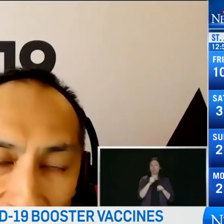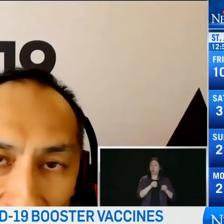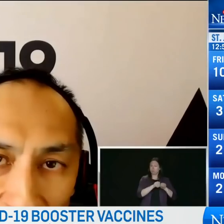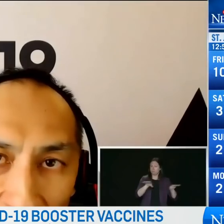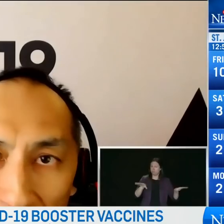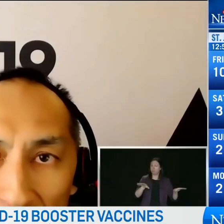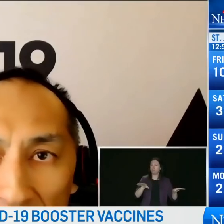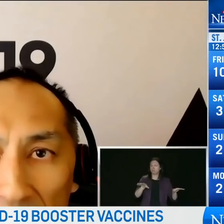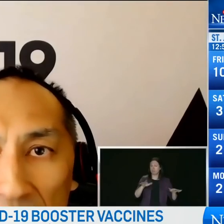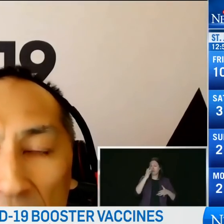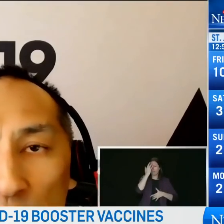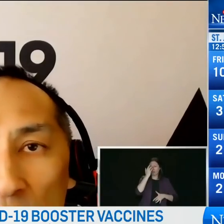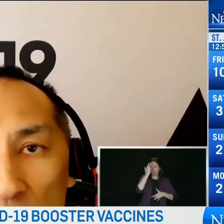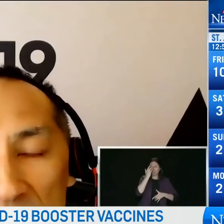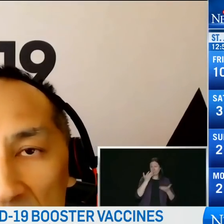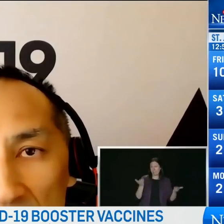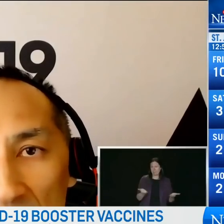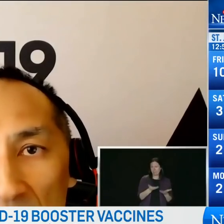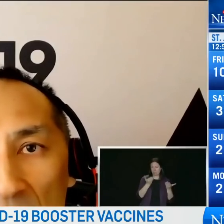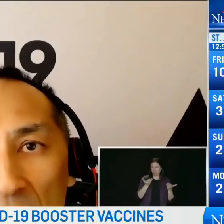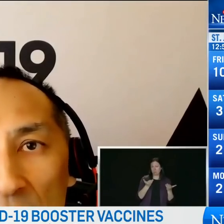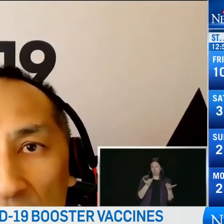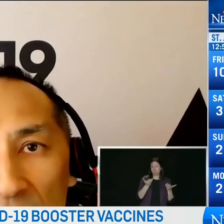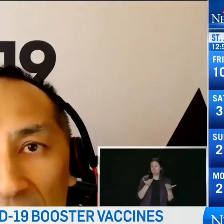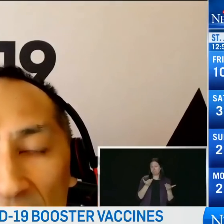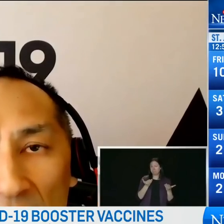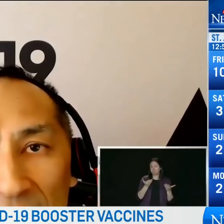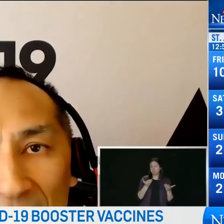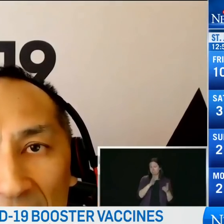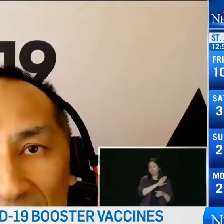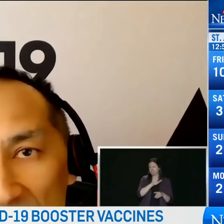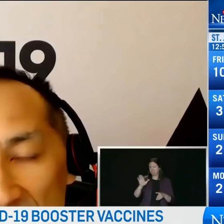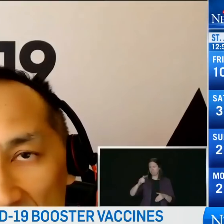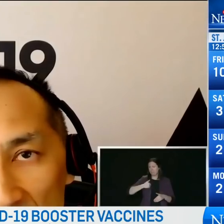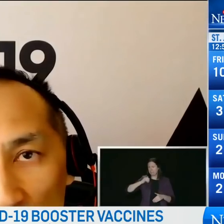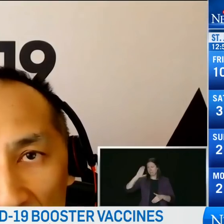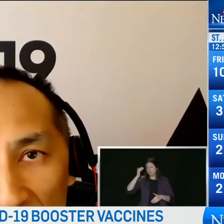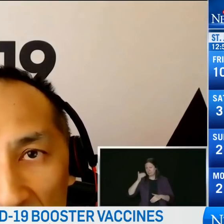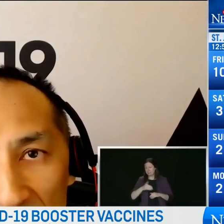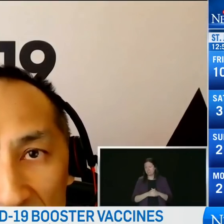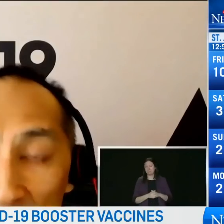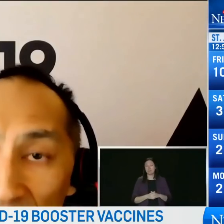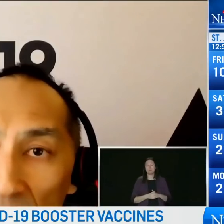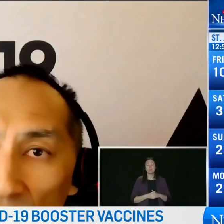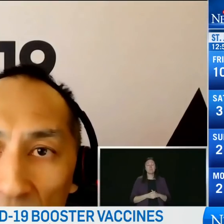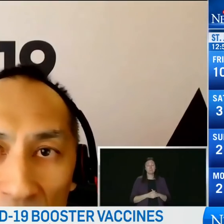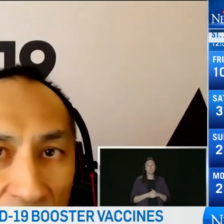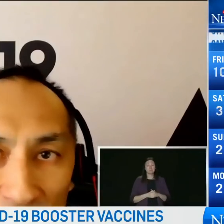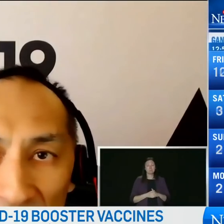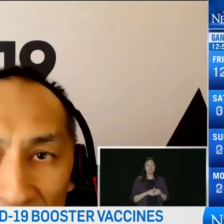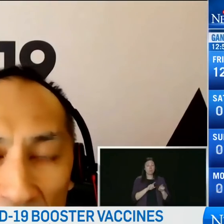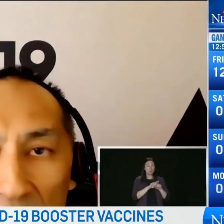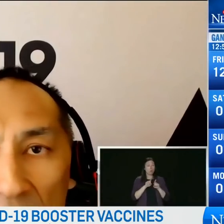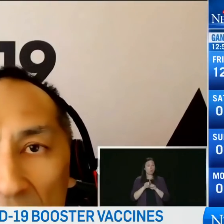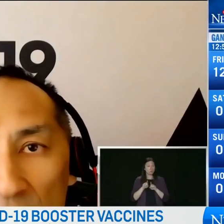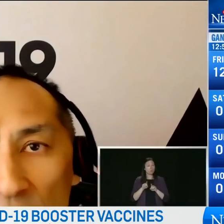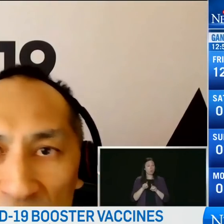THE DELTA VARIANT IS THE